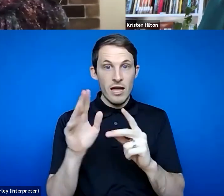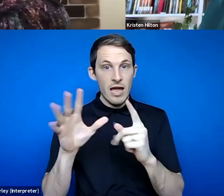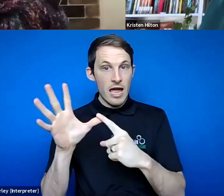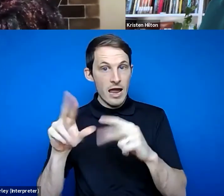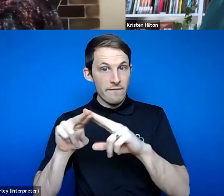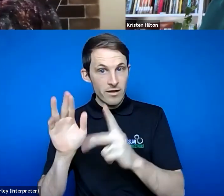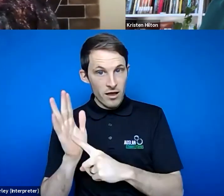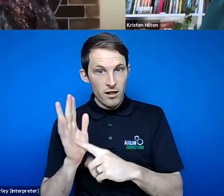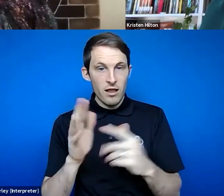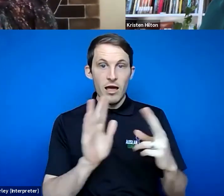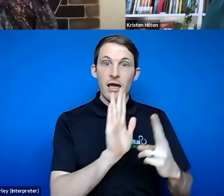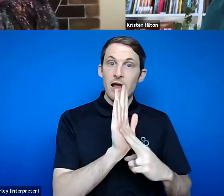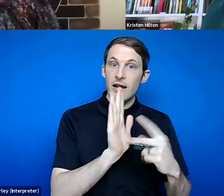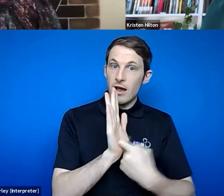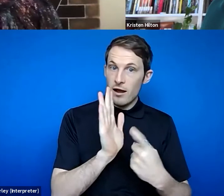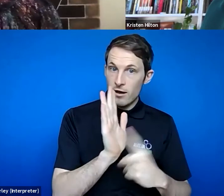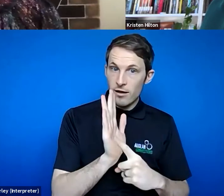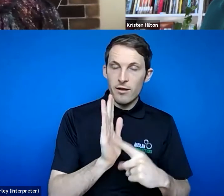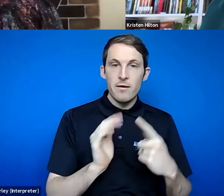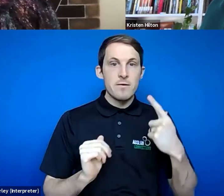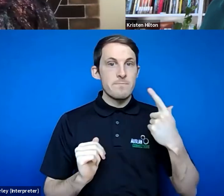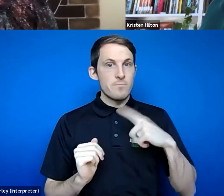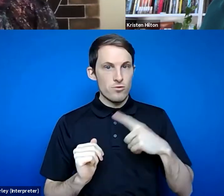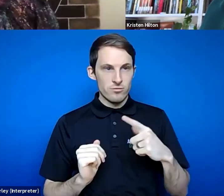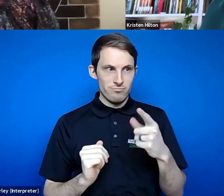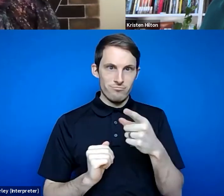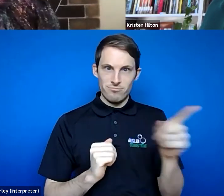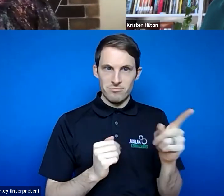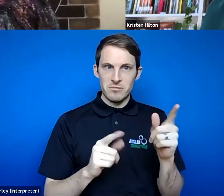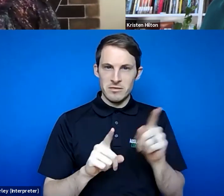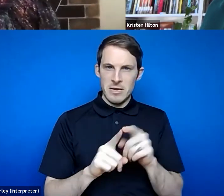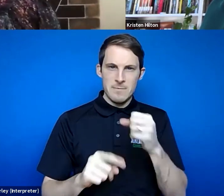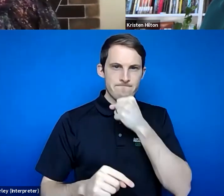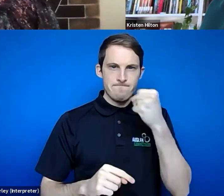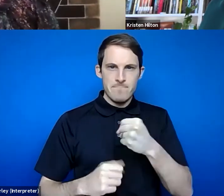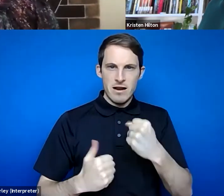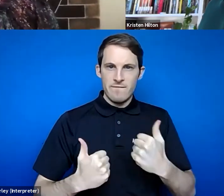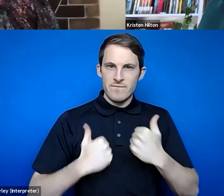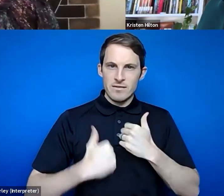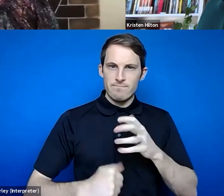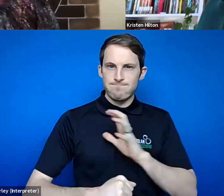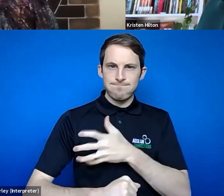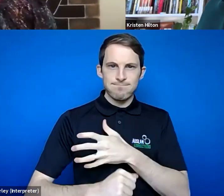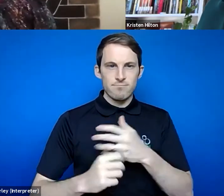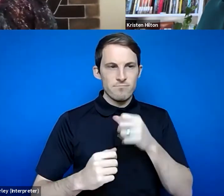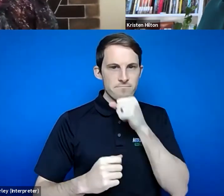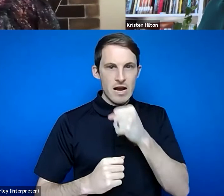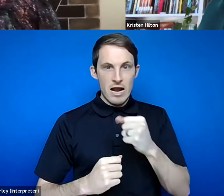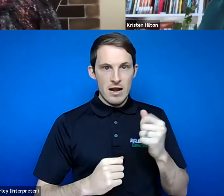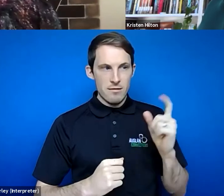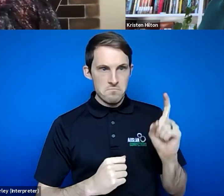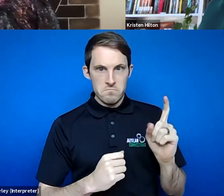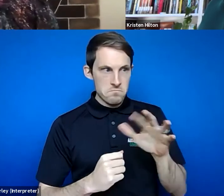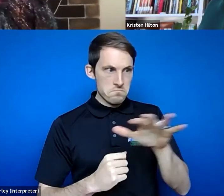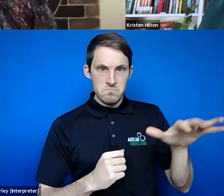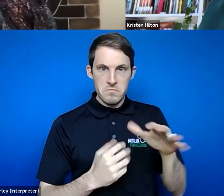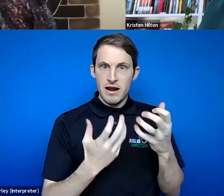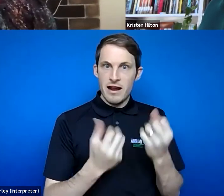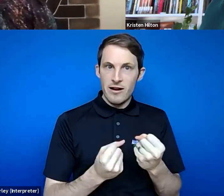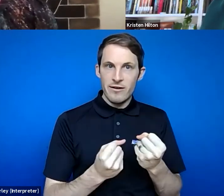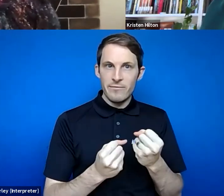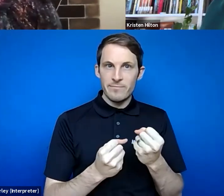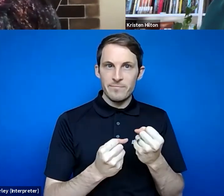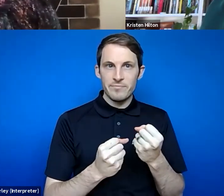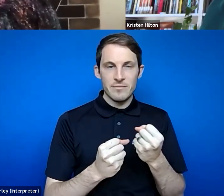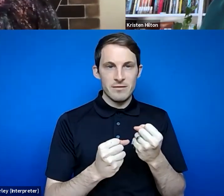know, those very physically fit, you know, men that many of those men who - who feel